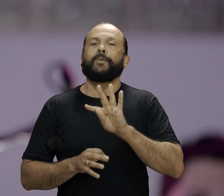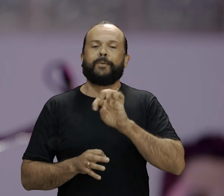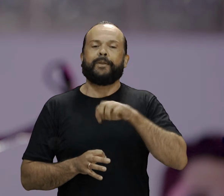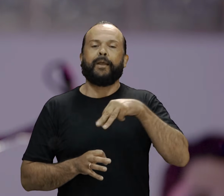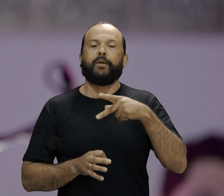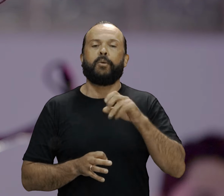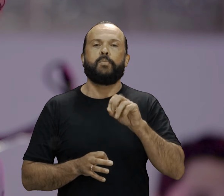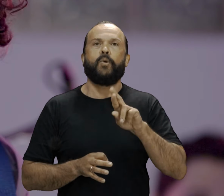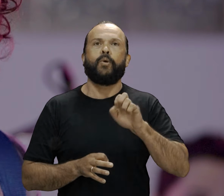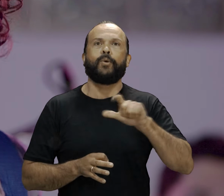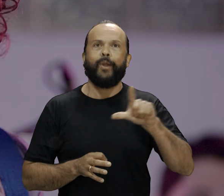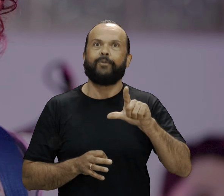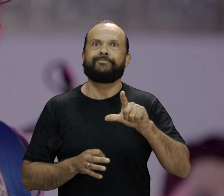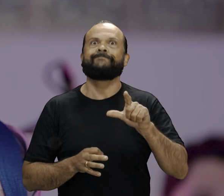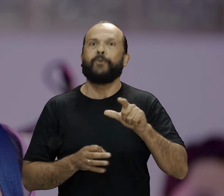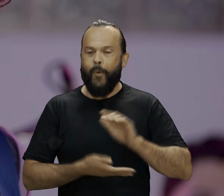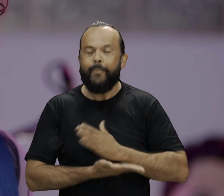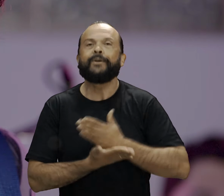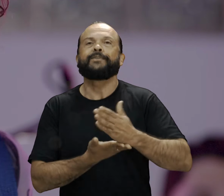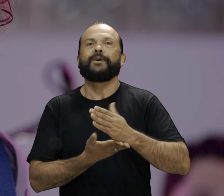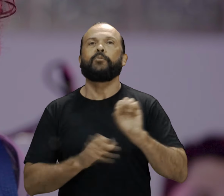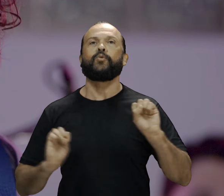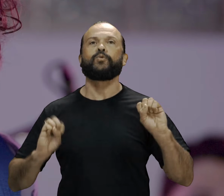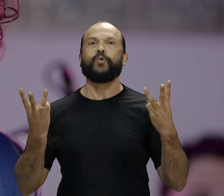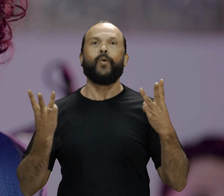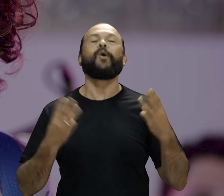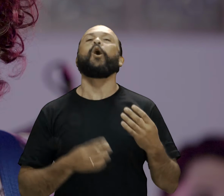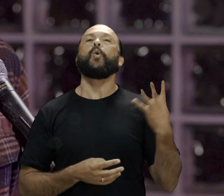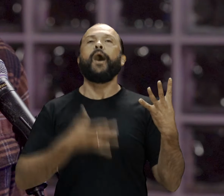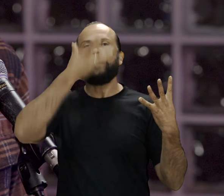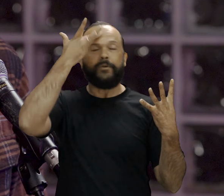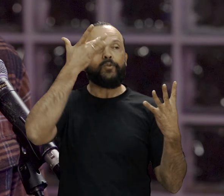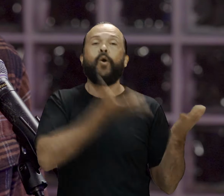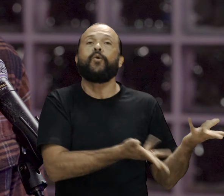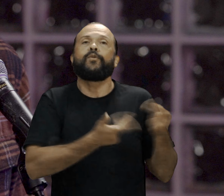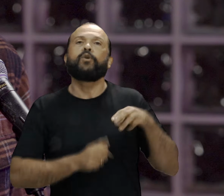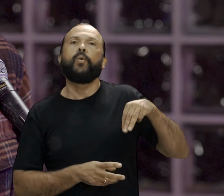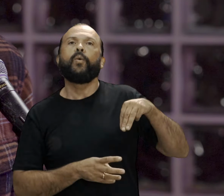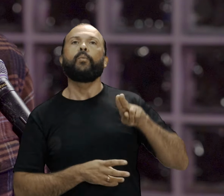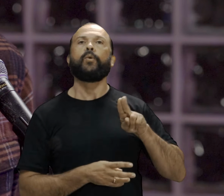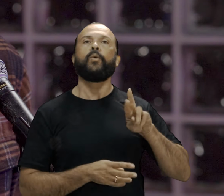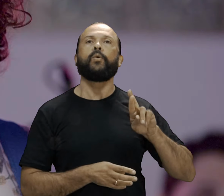we brought Murilo to play with us. And then we're making this super cool, super pleasant sound. And where is the Food Engineering now?